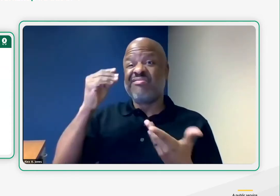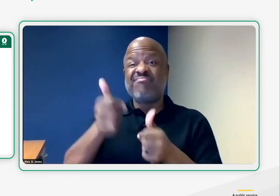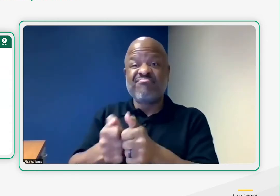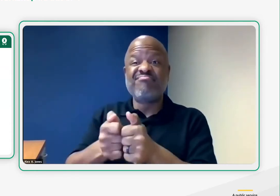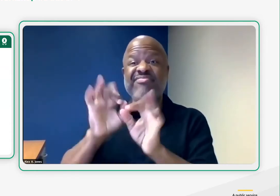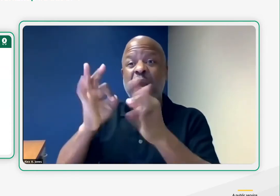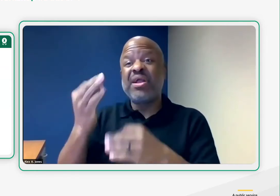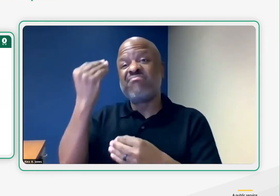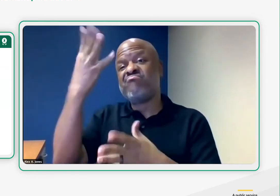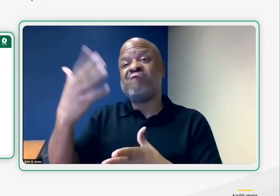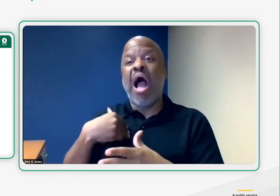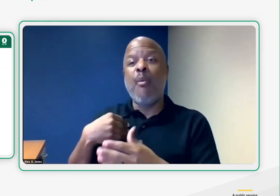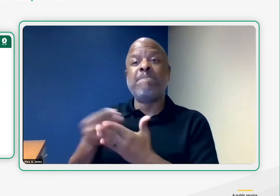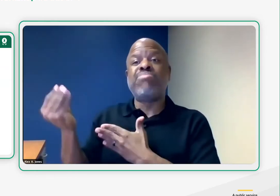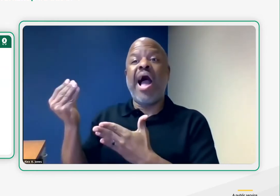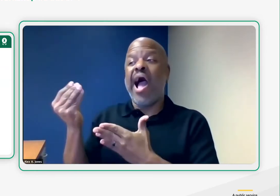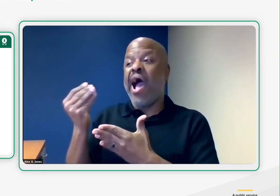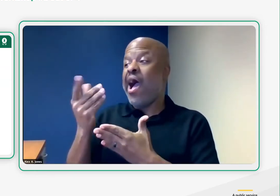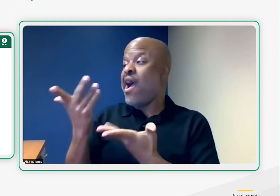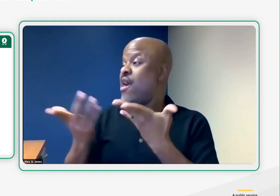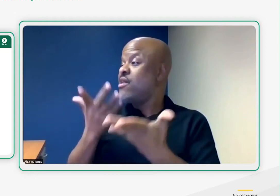So, I text my family and say,